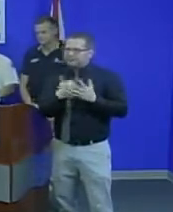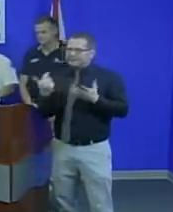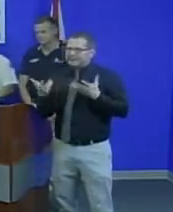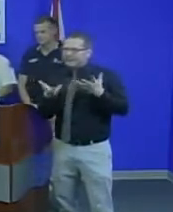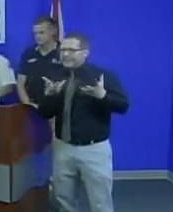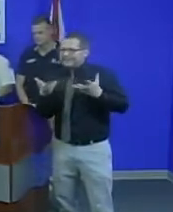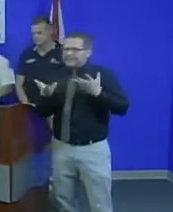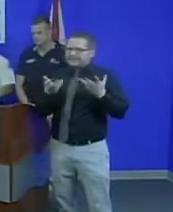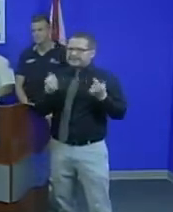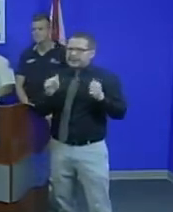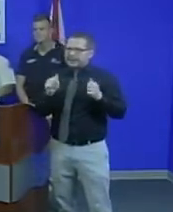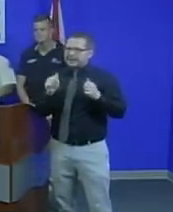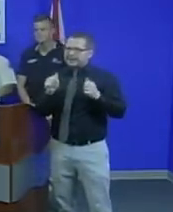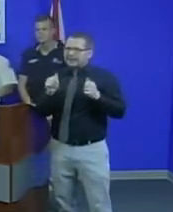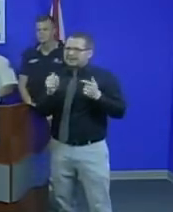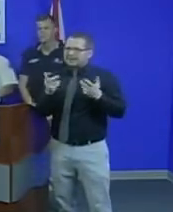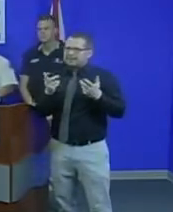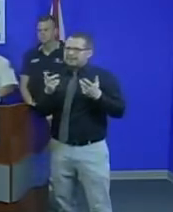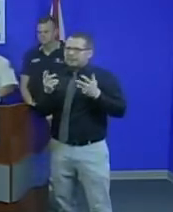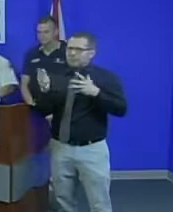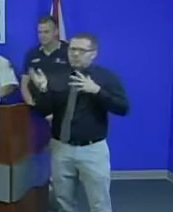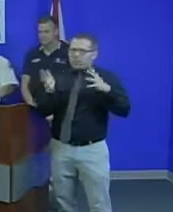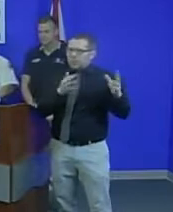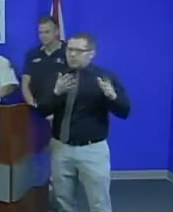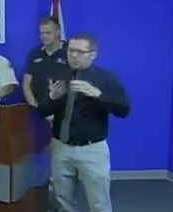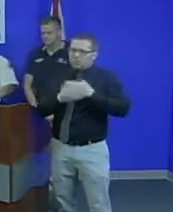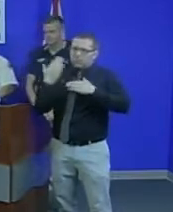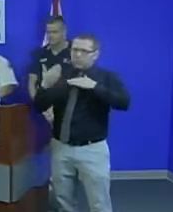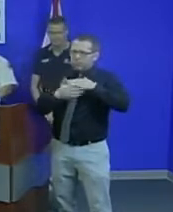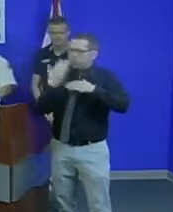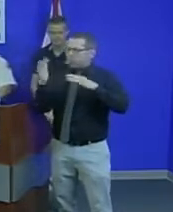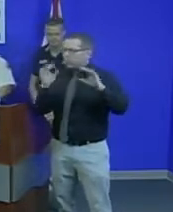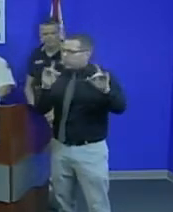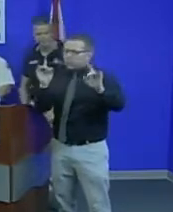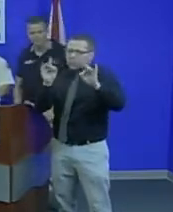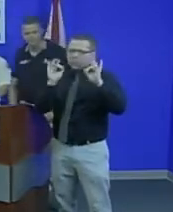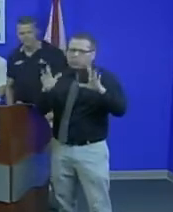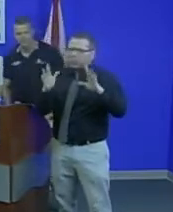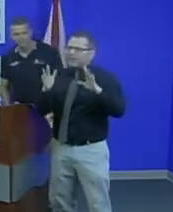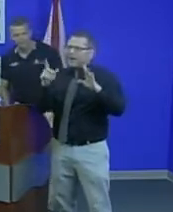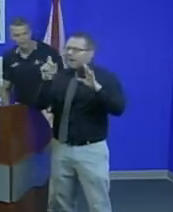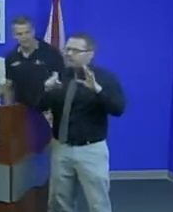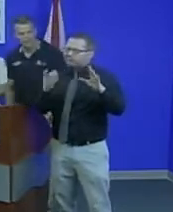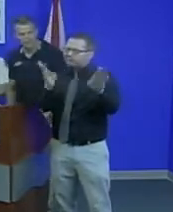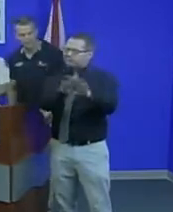WE CAN CONFI THAT, BUT AT THIS POINT, IT LOOKS LIKE THEY ARE CLOSED DUE TO THE WIND THAT WE'RE LOOKING AT RECEIVING